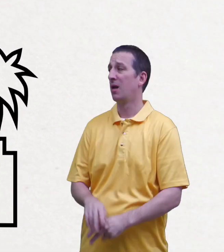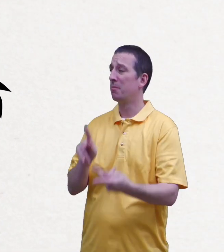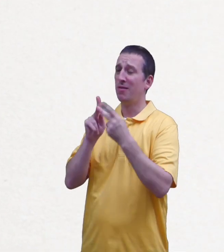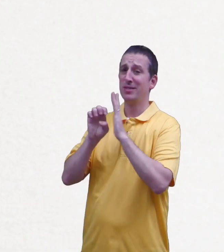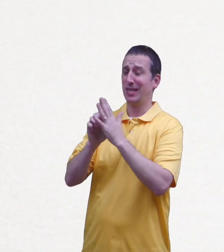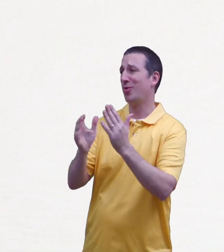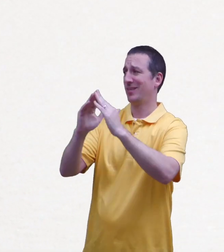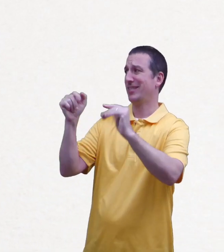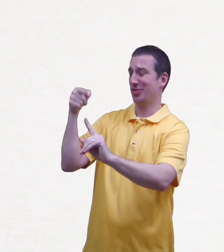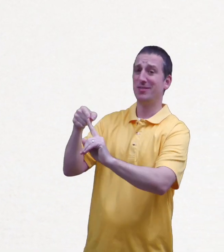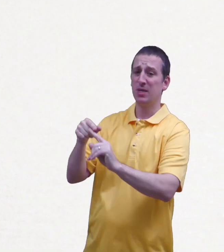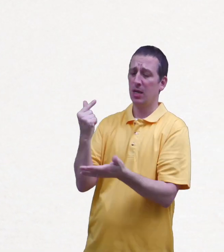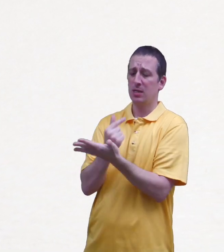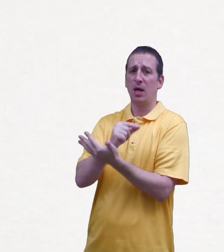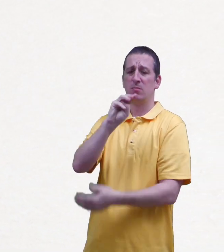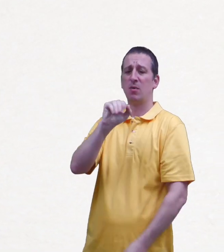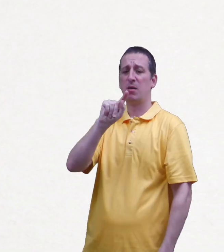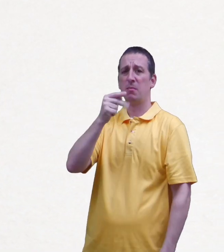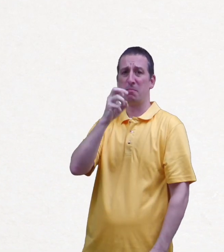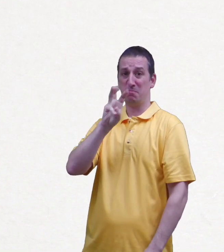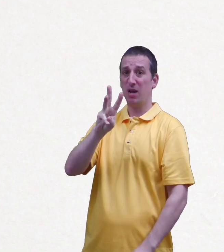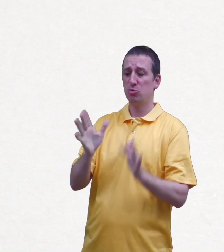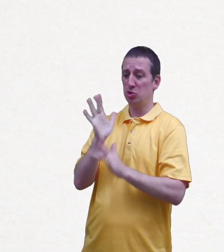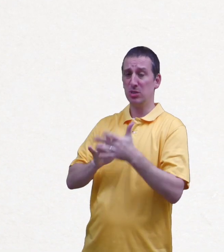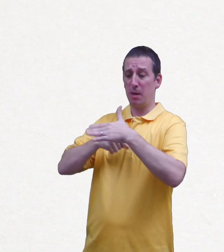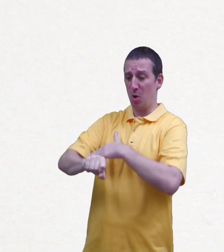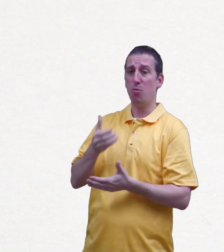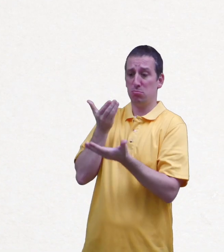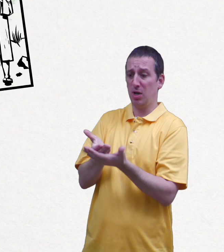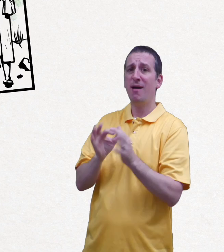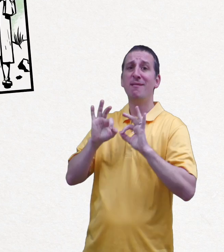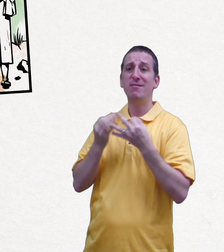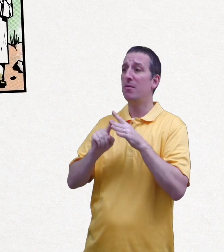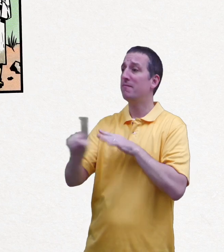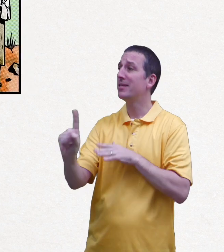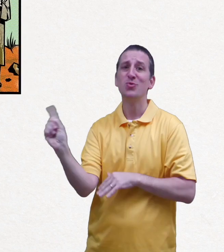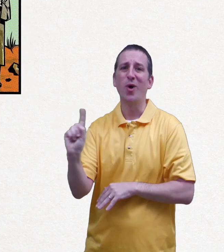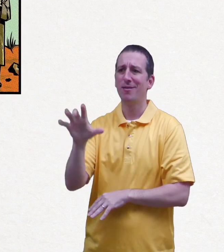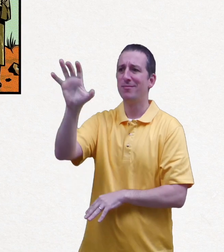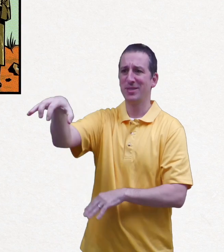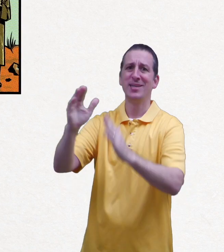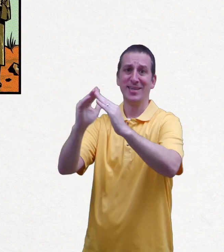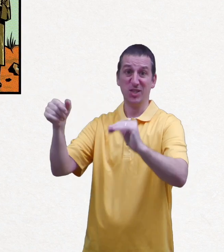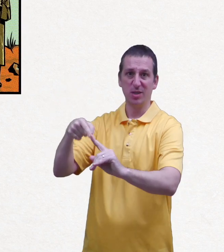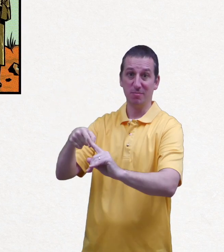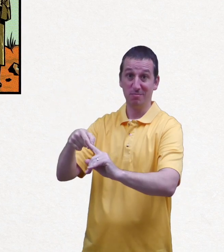Tim: Egypt is a perfect example. In the Gospel of Matthew, when Jesus is born, his family flees to Egypt.